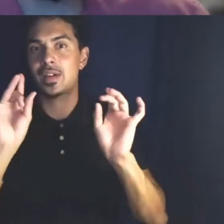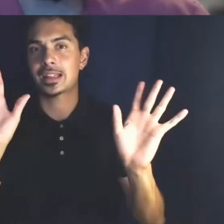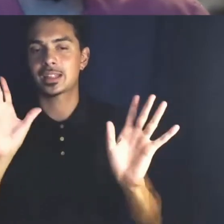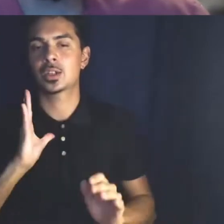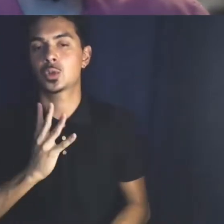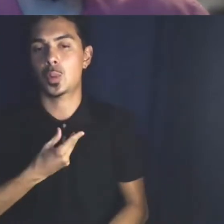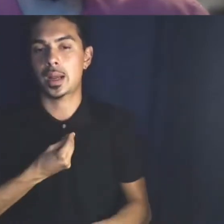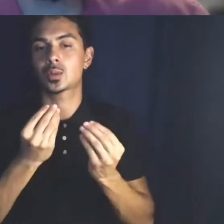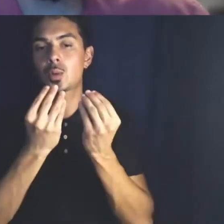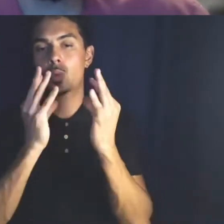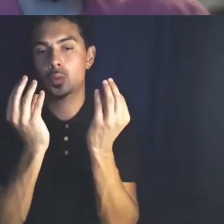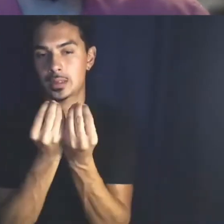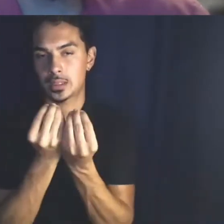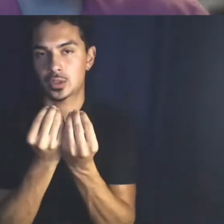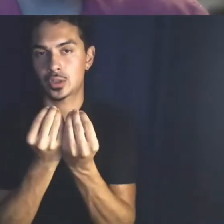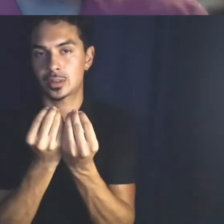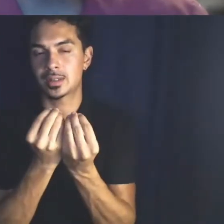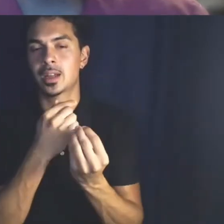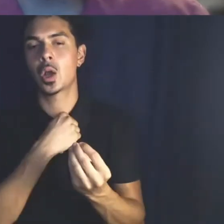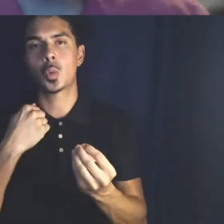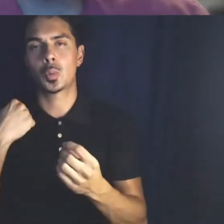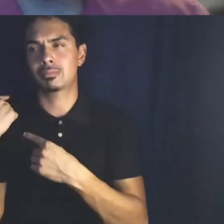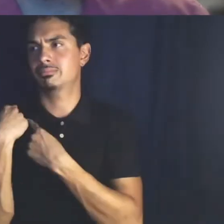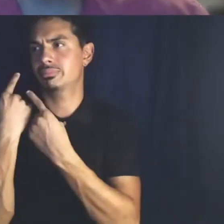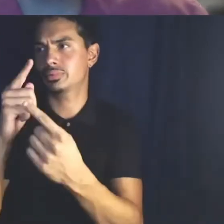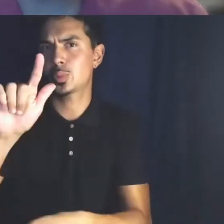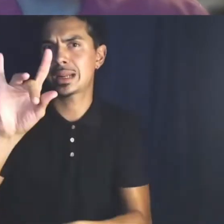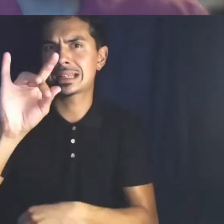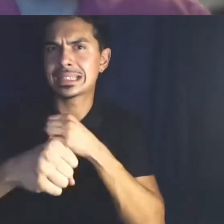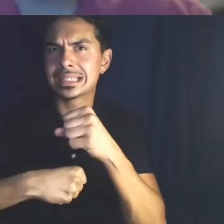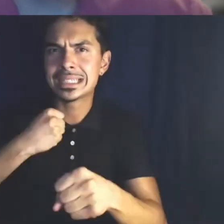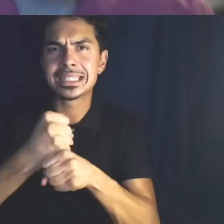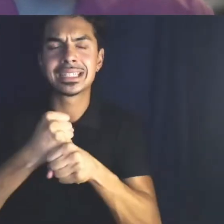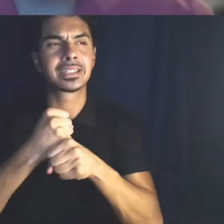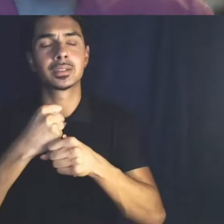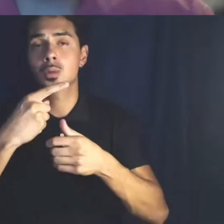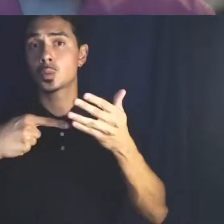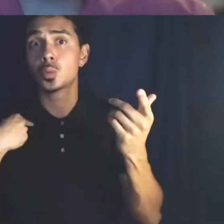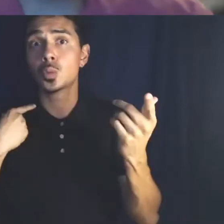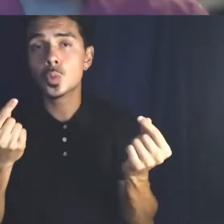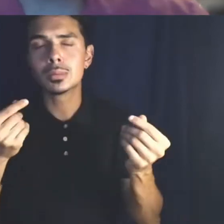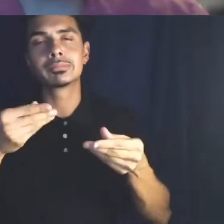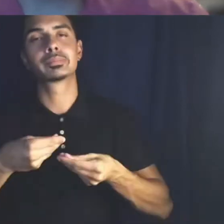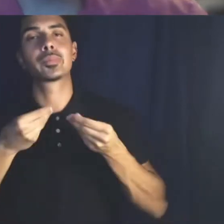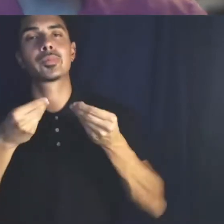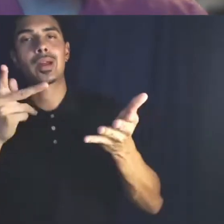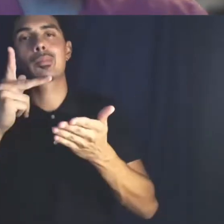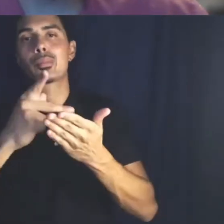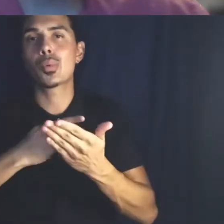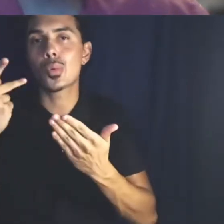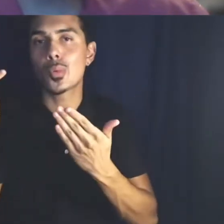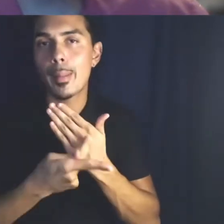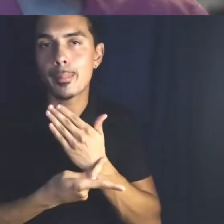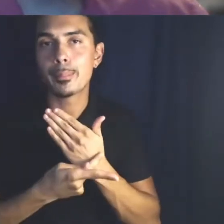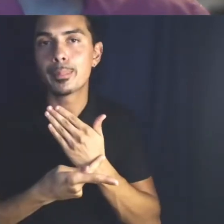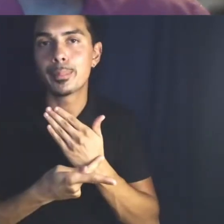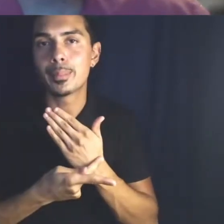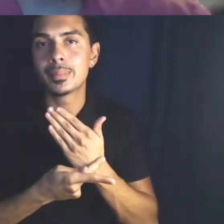We really enjoy providing programming like this, which is tangentially about victimization and violence